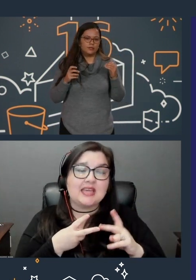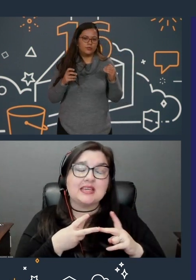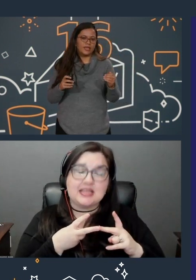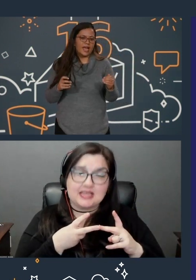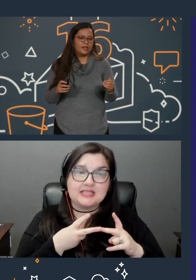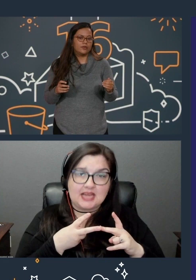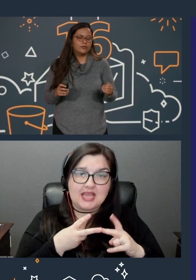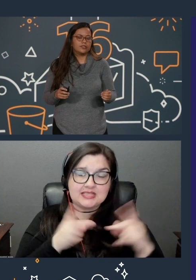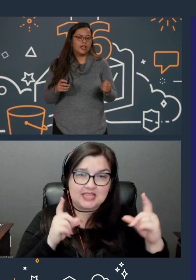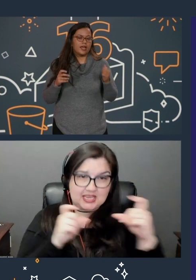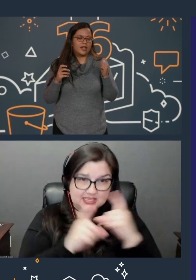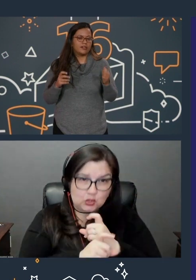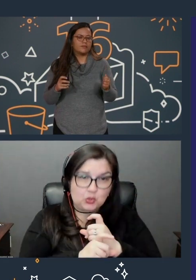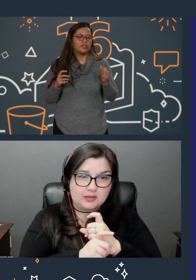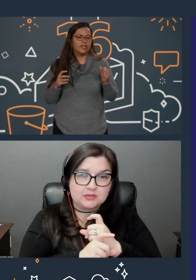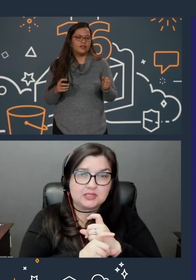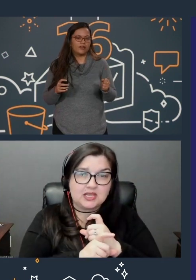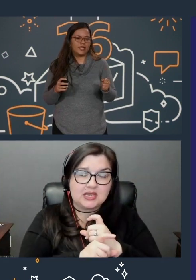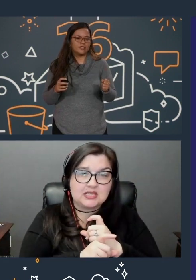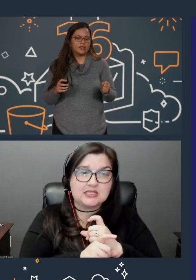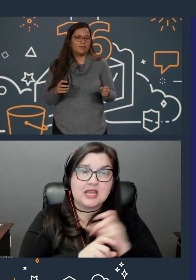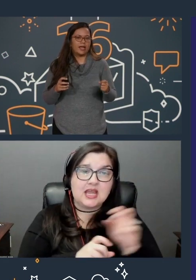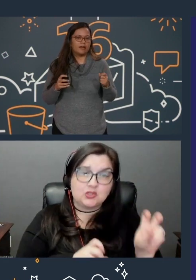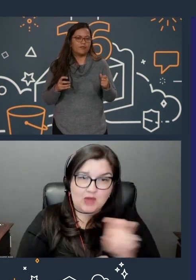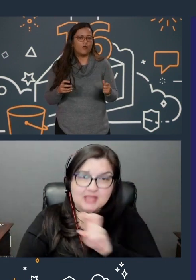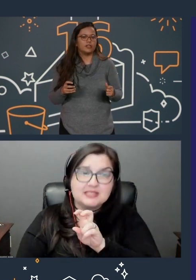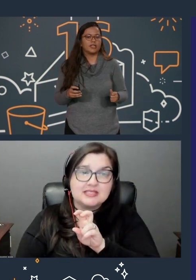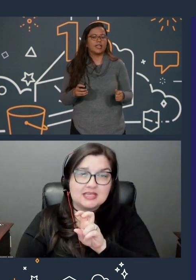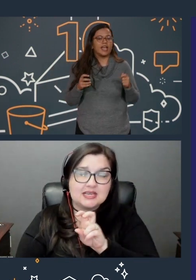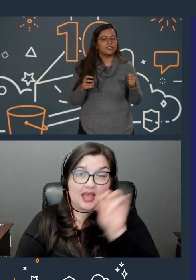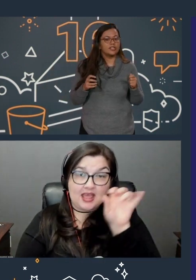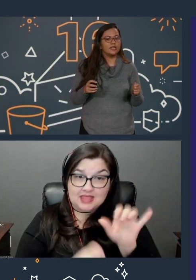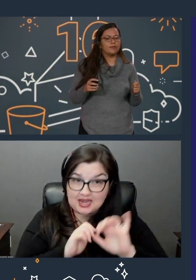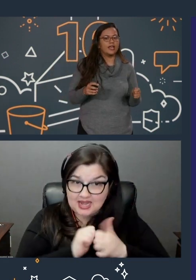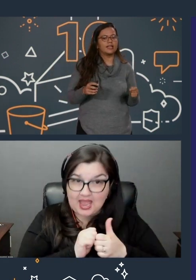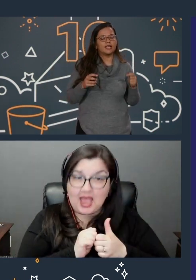You can use encryption in transit by enforcing HTTPS and TLS